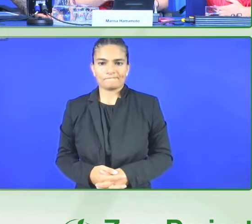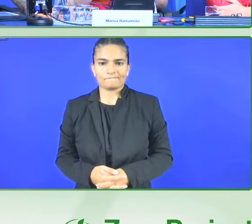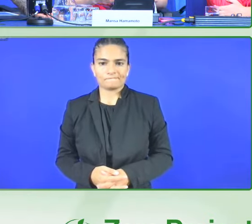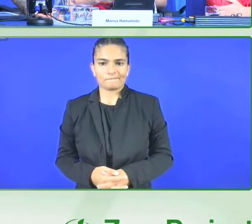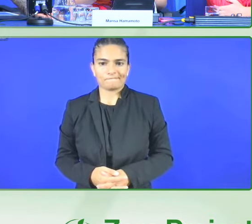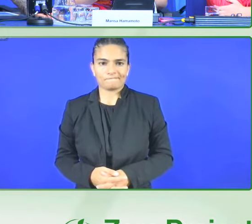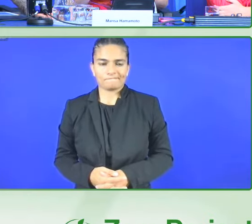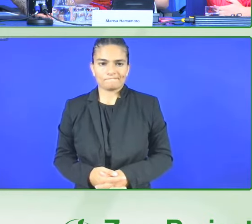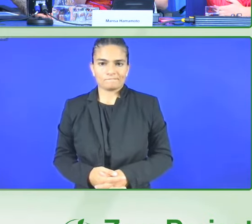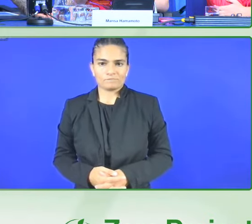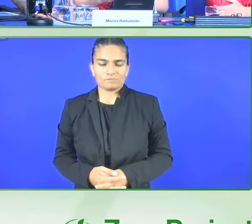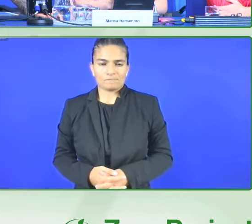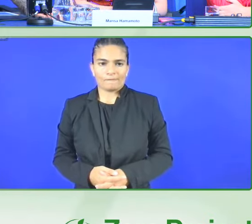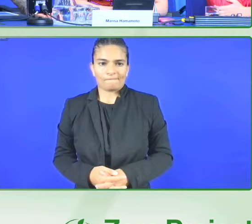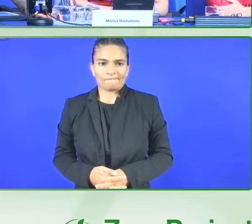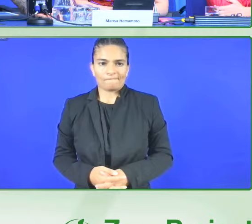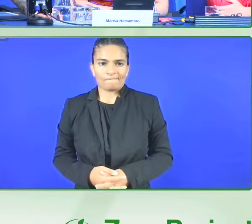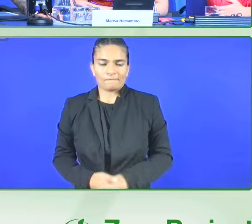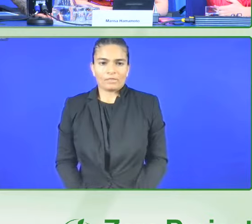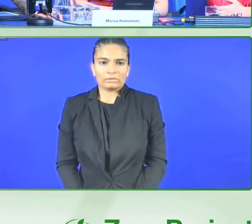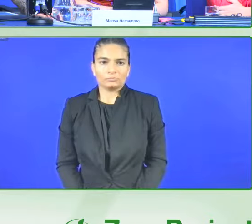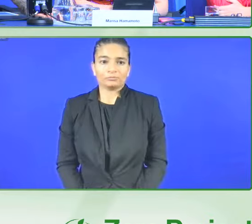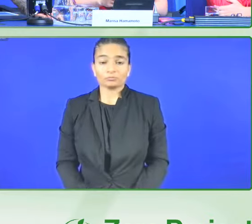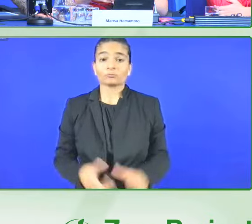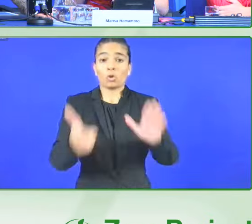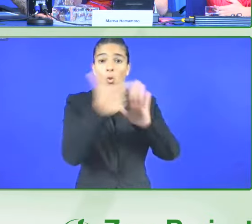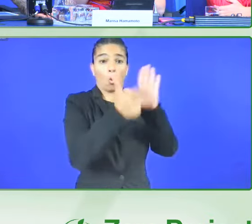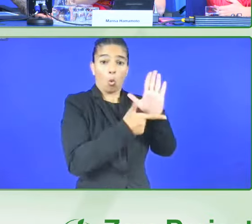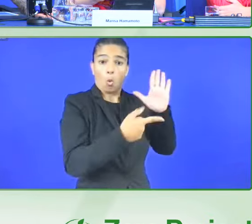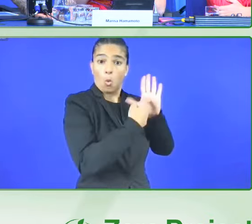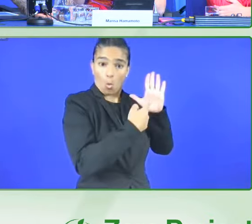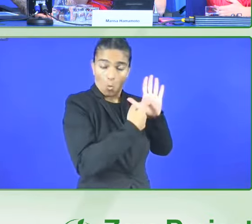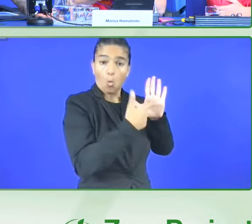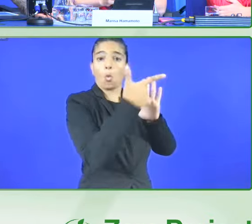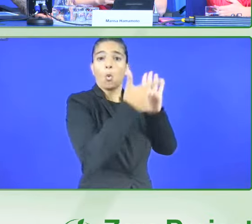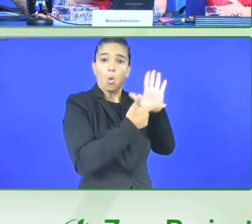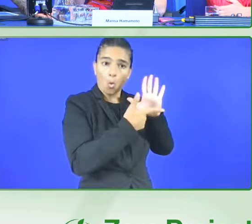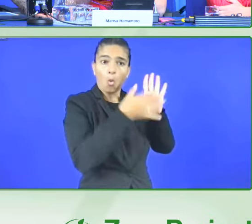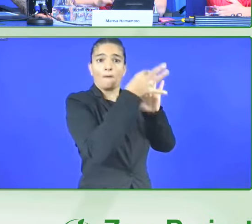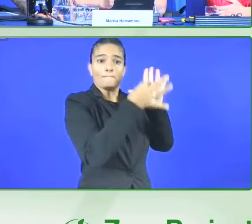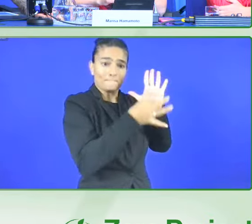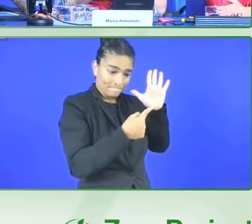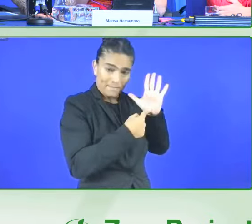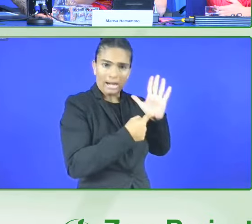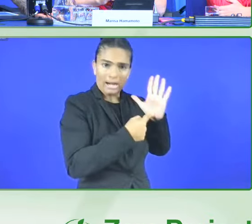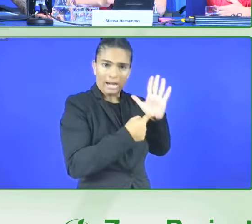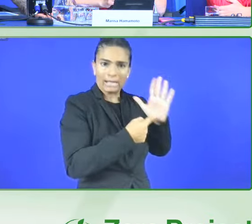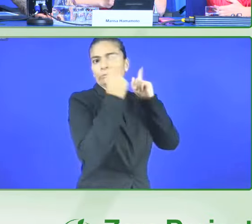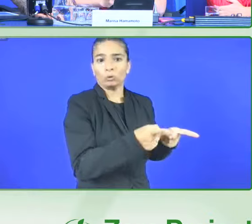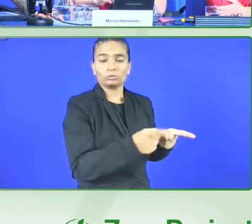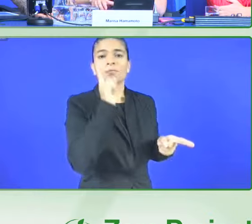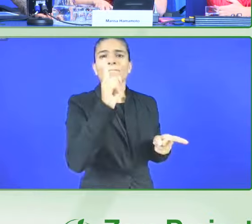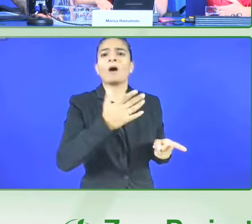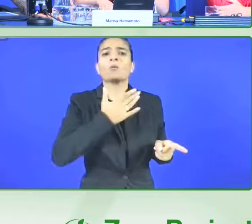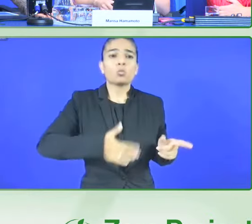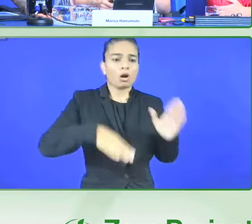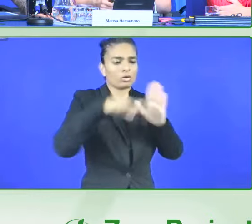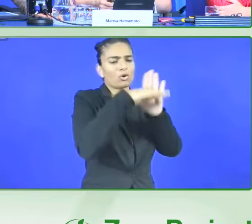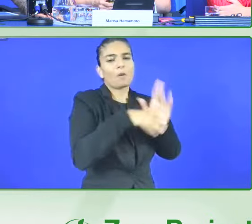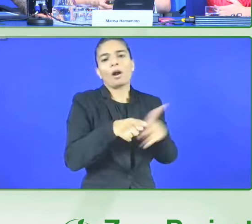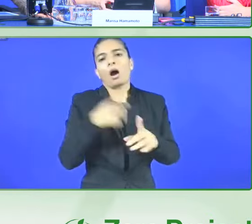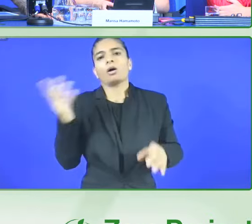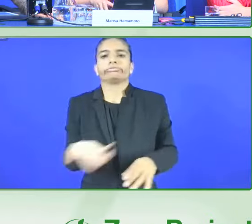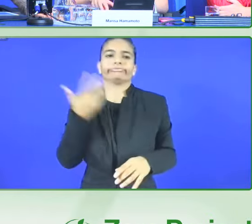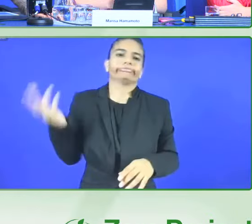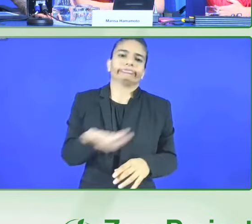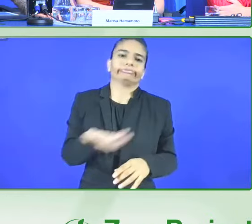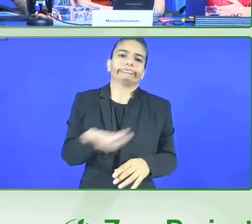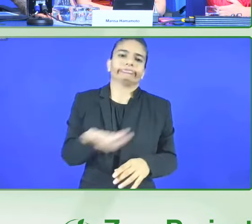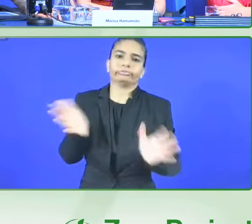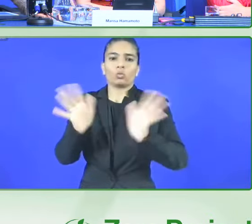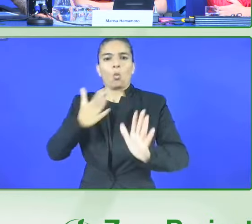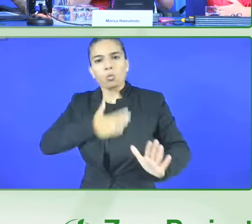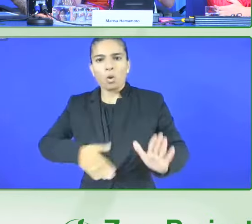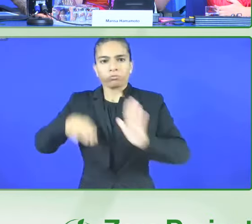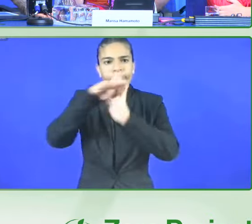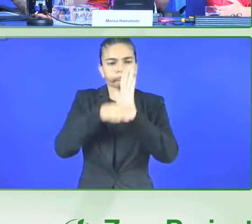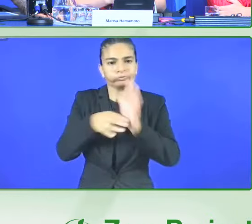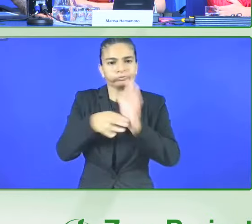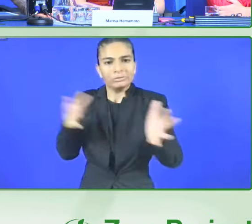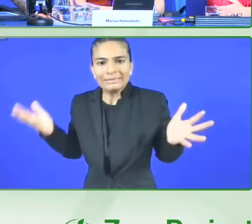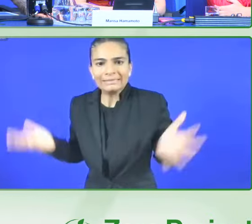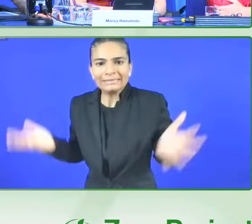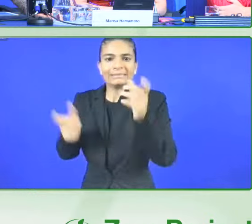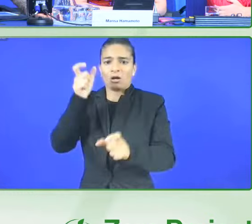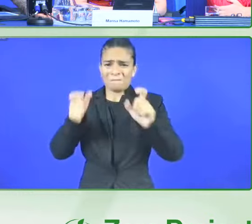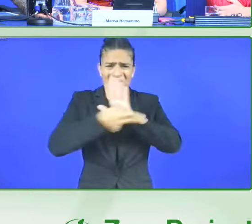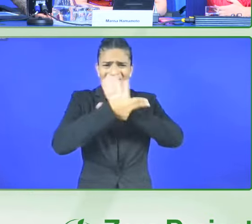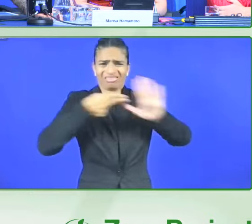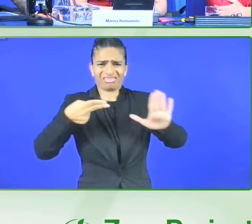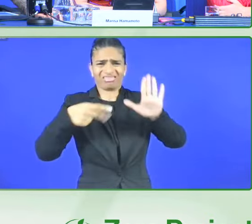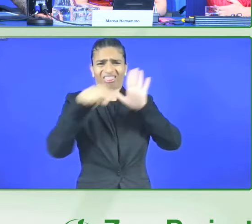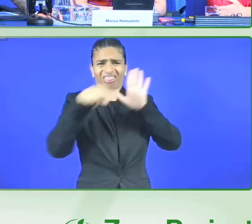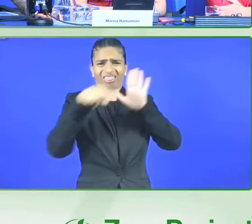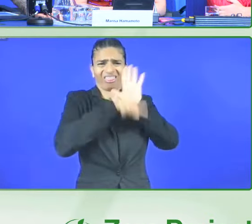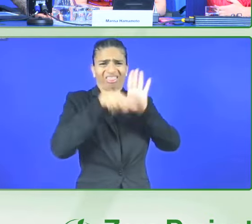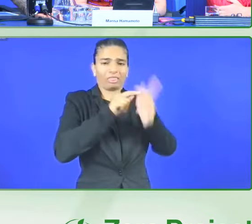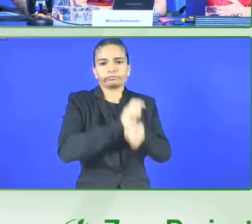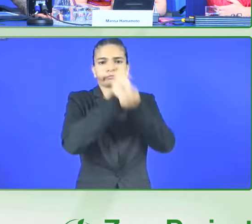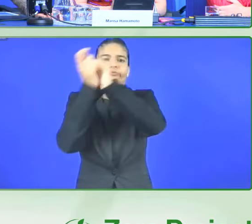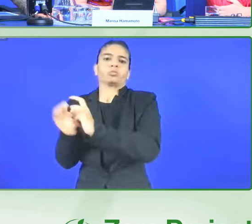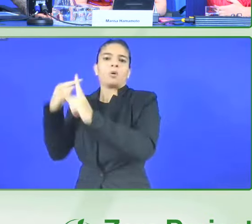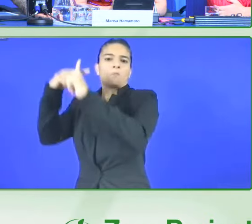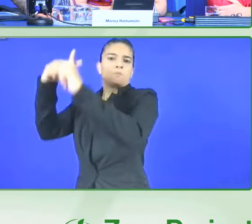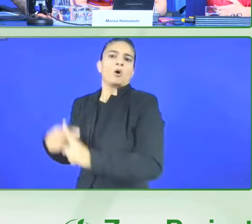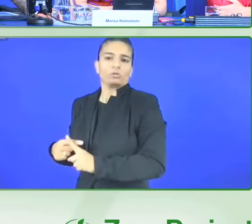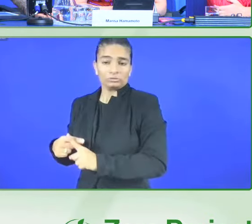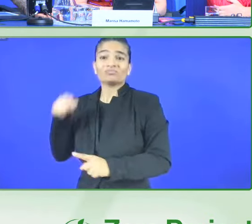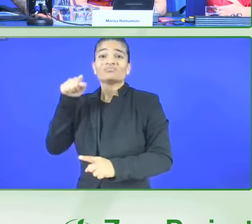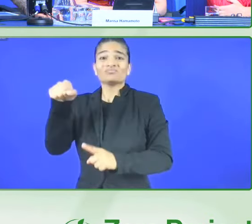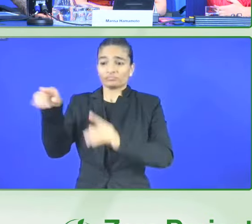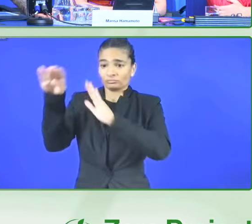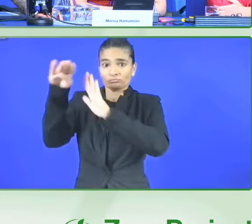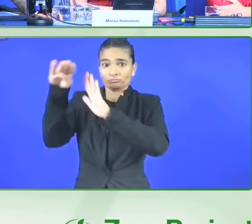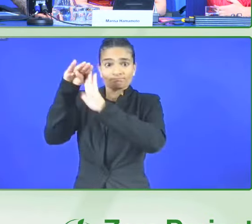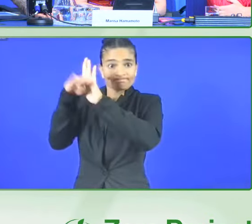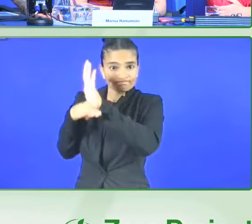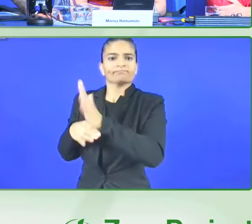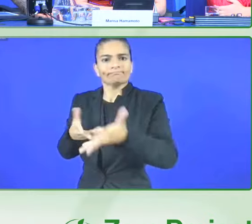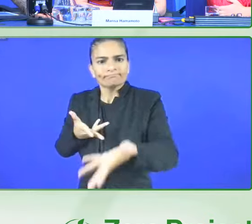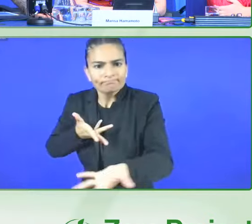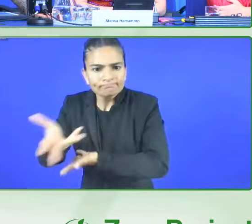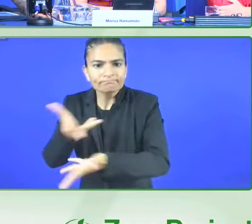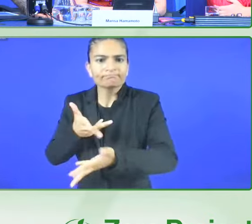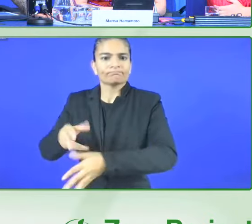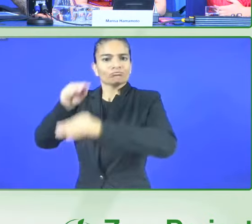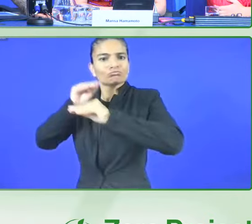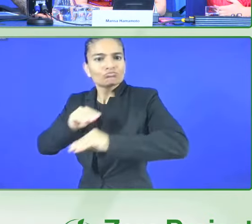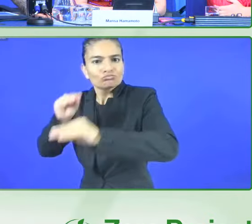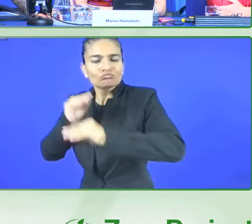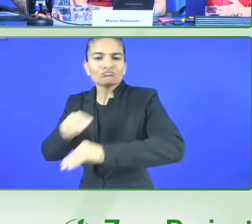A standing dancer spins around a man in a wheelchair as he picks up one of his wheels.